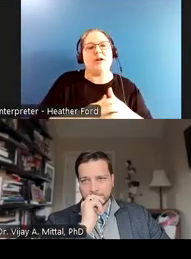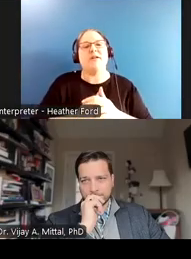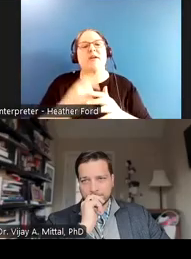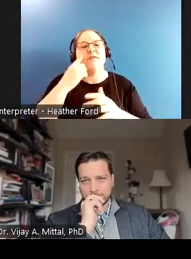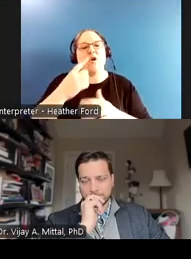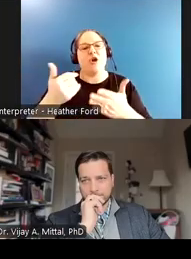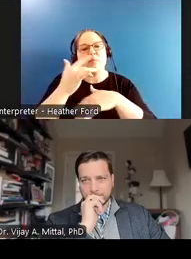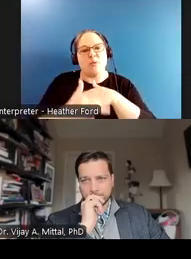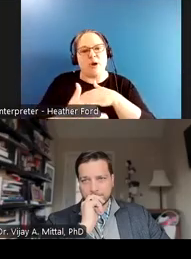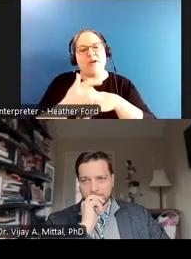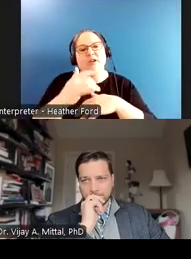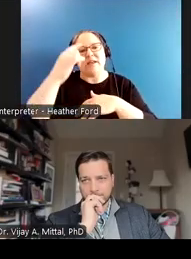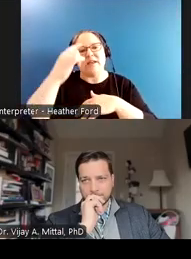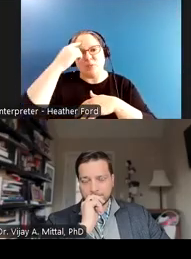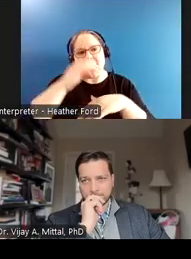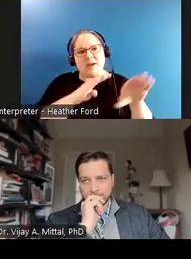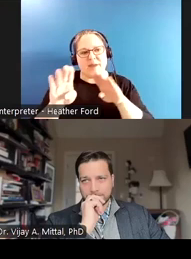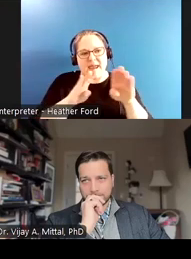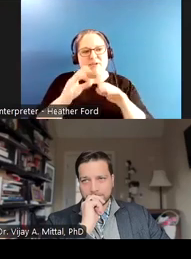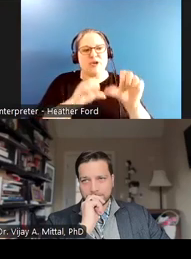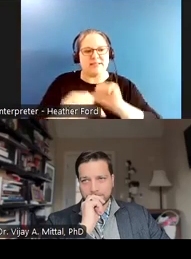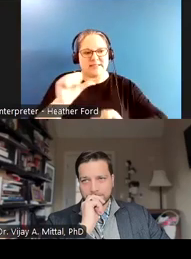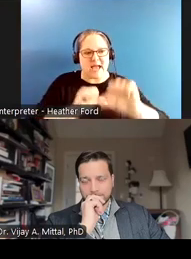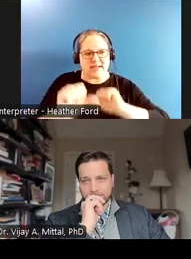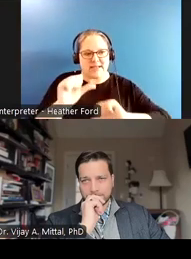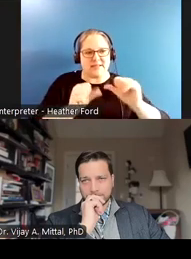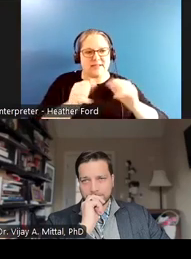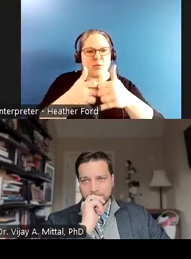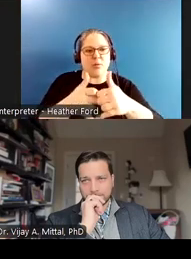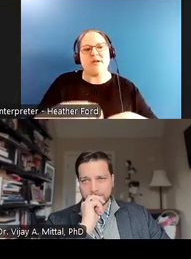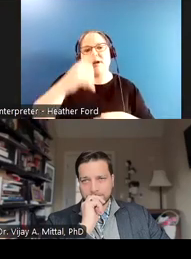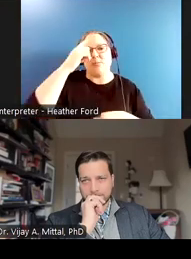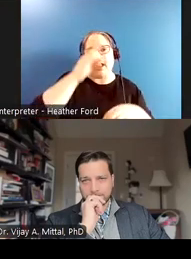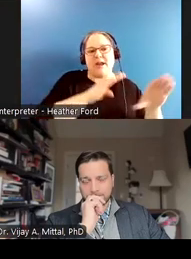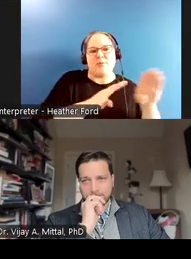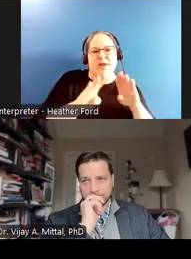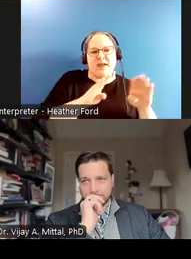and the Brain and a Brain and Behavior Research Foundation Independent Investigator Award.